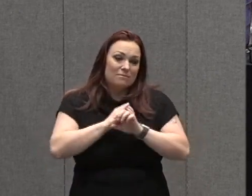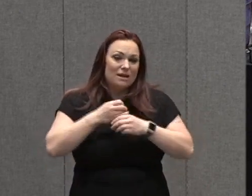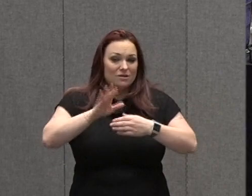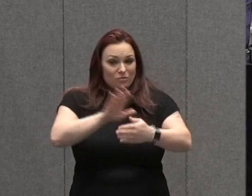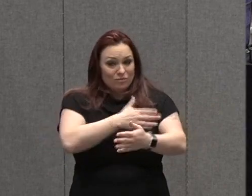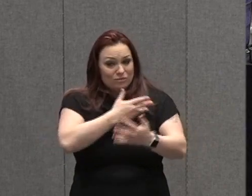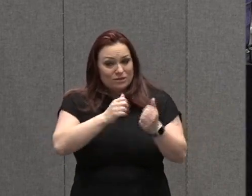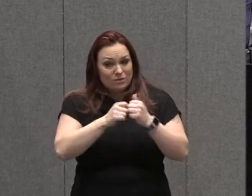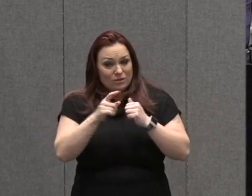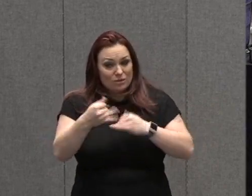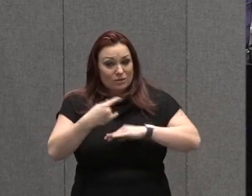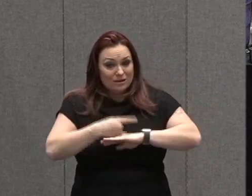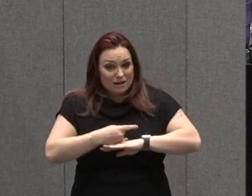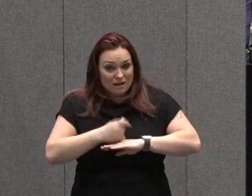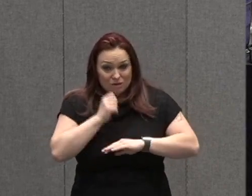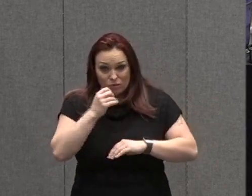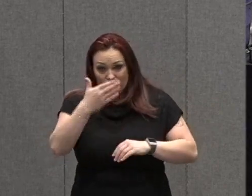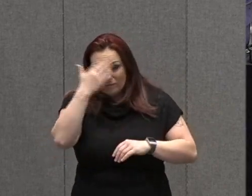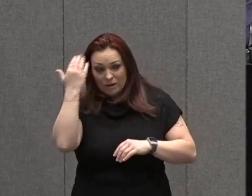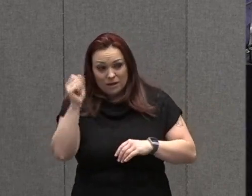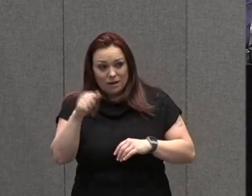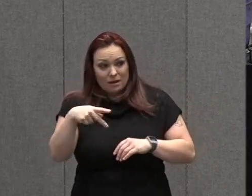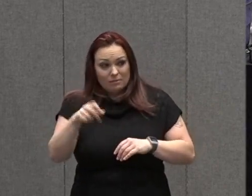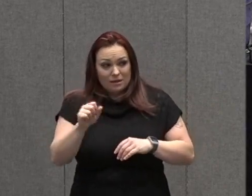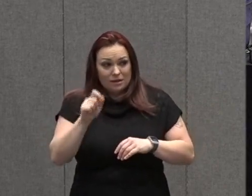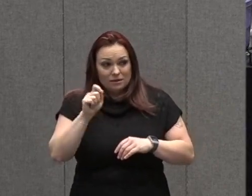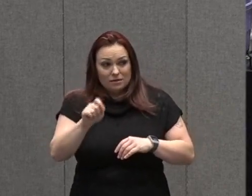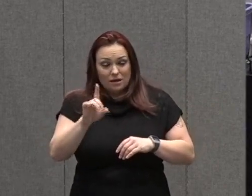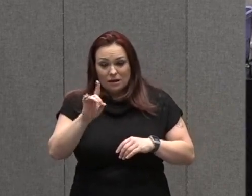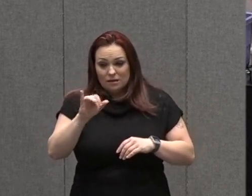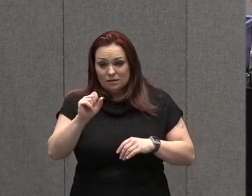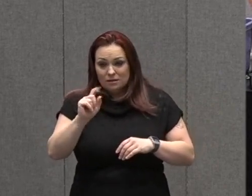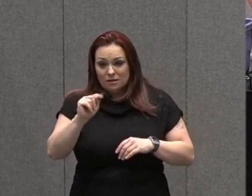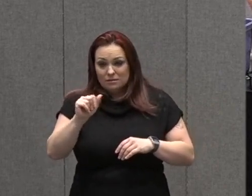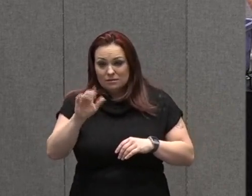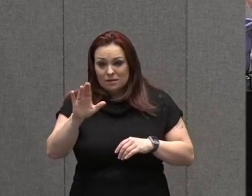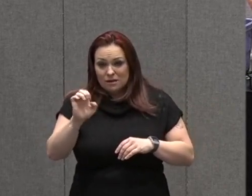Don't forget you can email APS.distancelearning@gmail.com